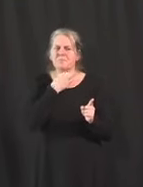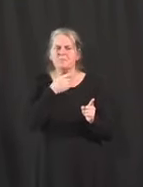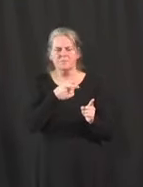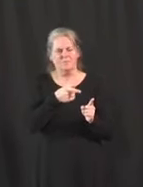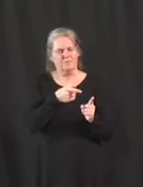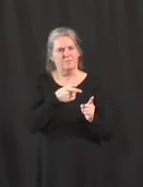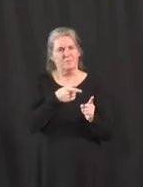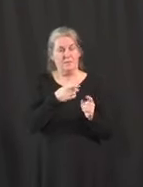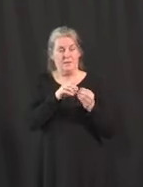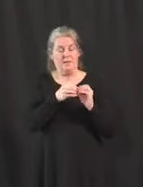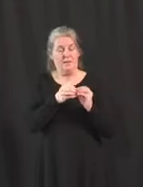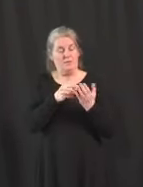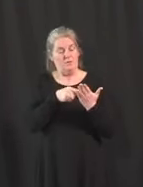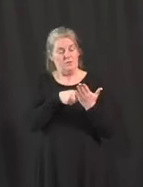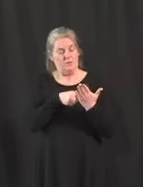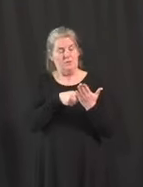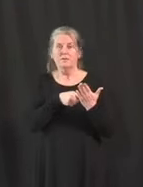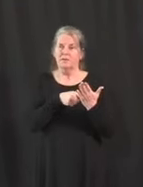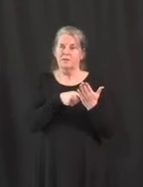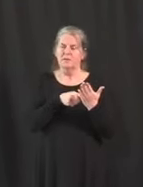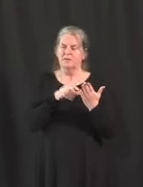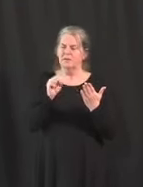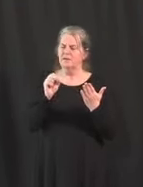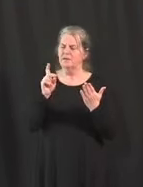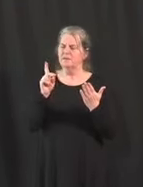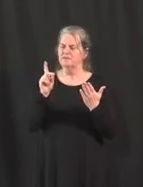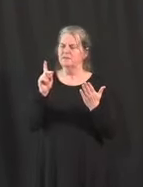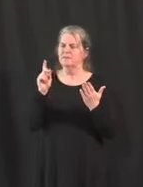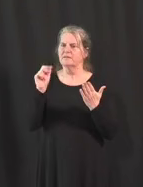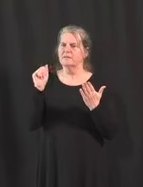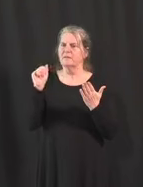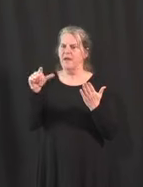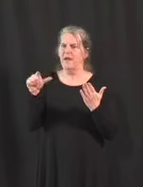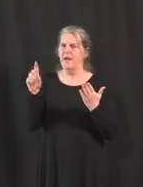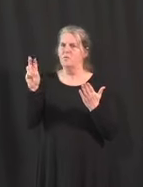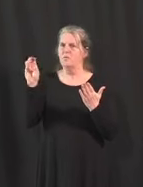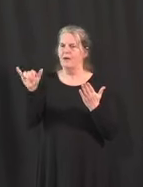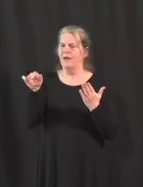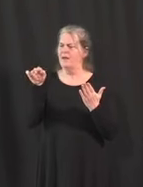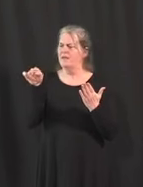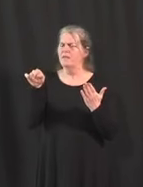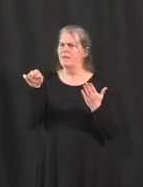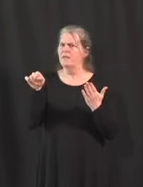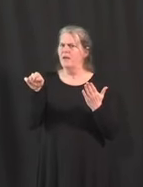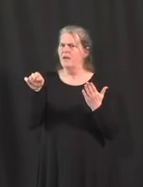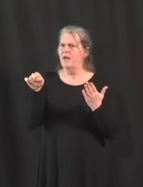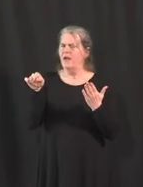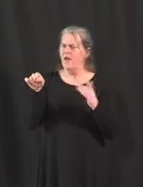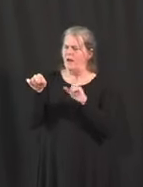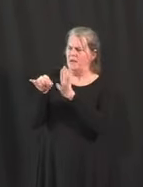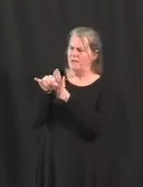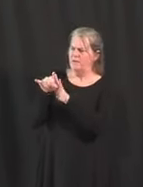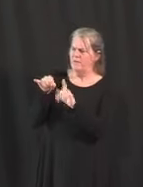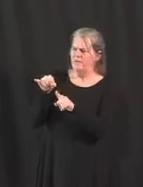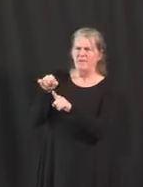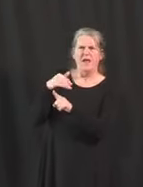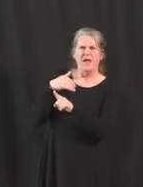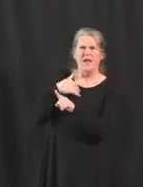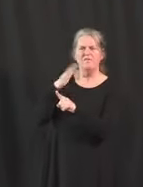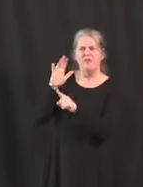I WAS LOOKING AT SKAGWAY'S NUMBERS THE OTHER DAY, THEY HAVE A FEATURE ON THERE THEY HAVE WITH ALL OF THEIR NUMBERS WHERE